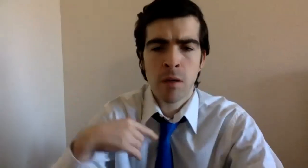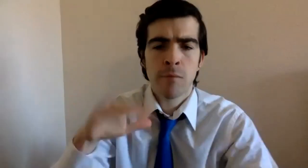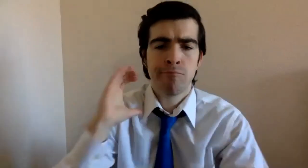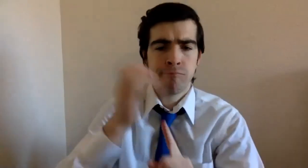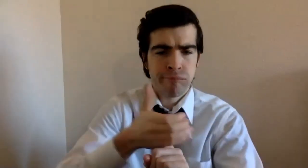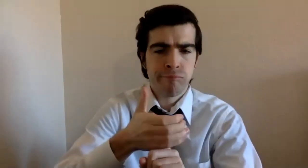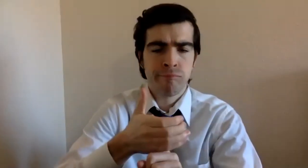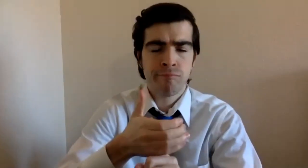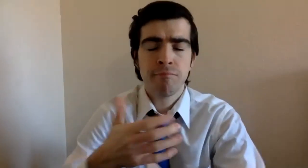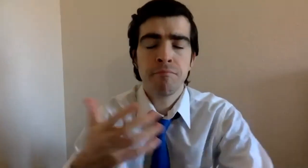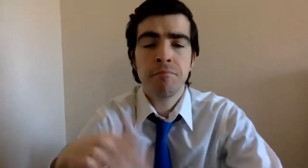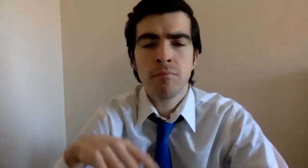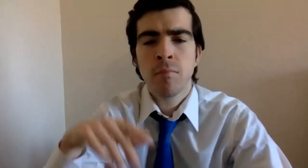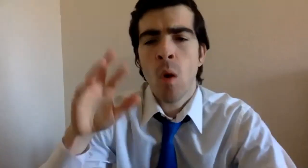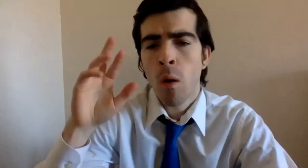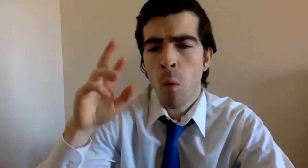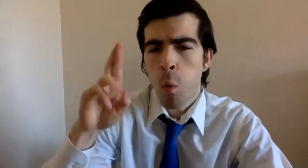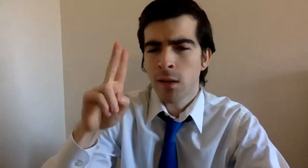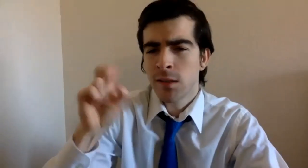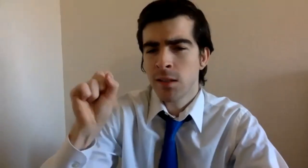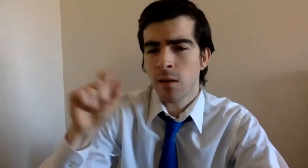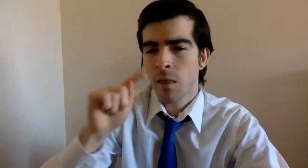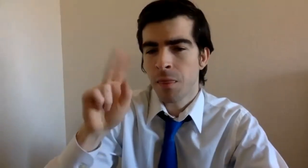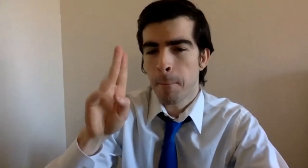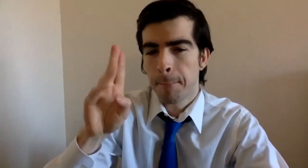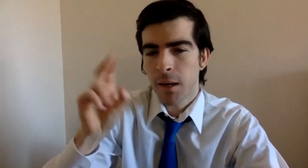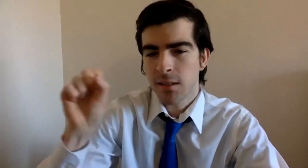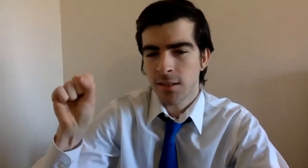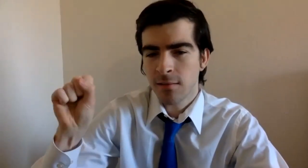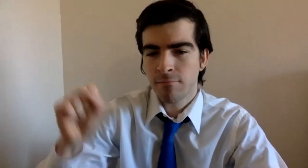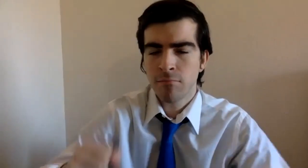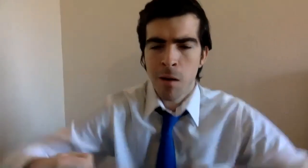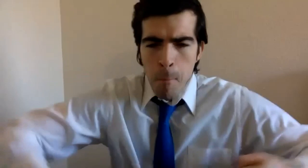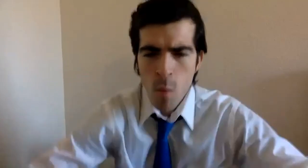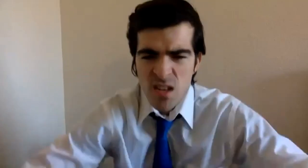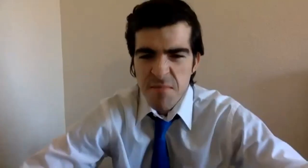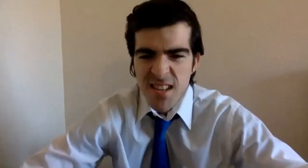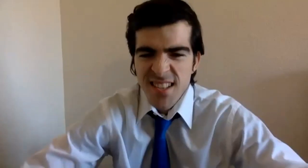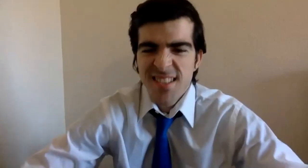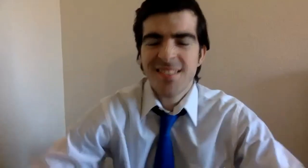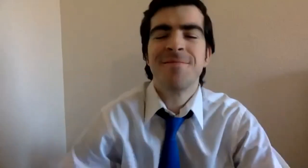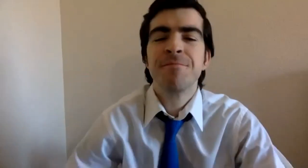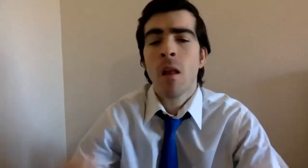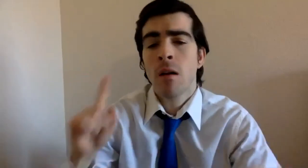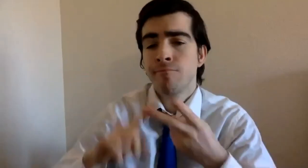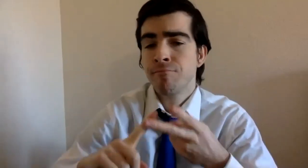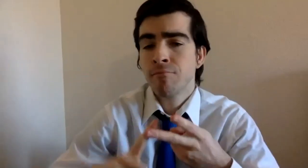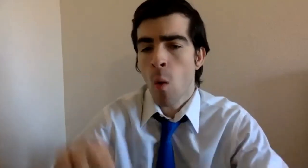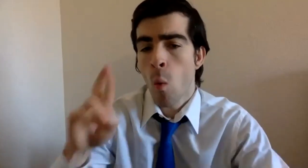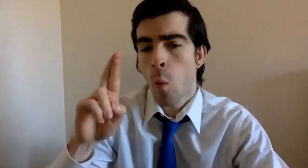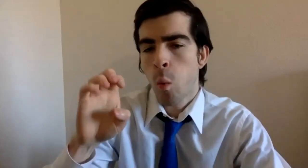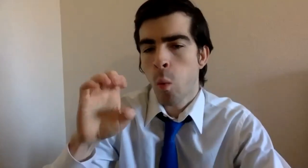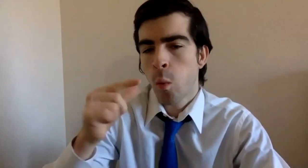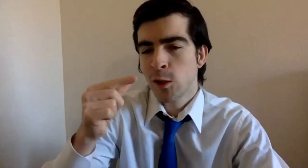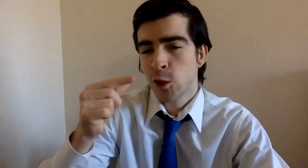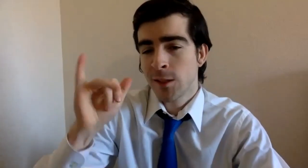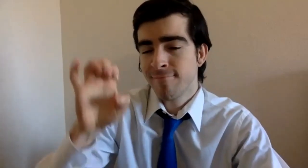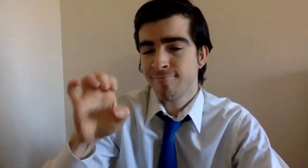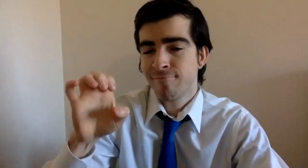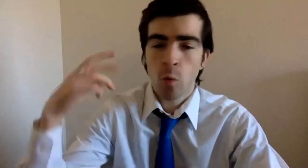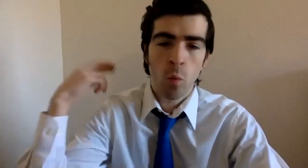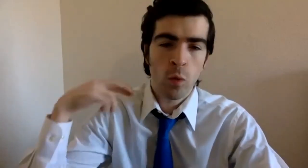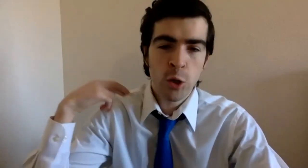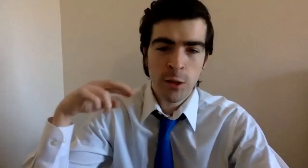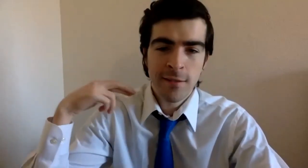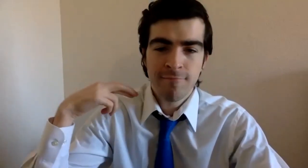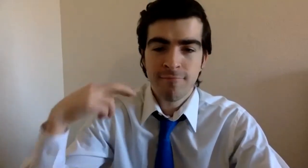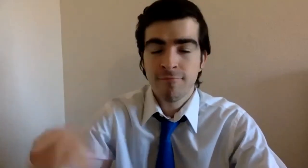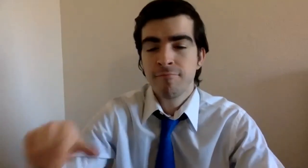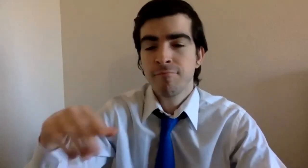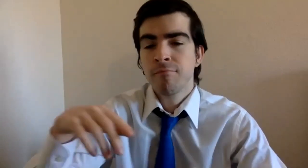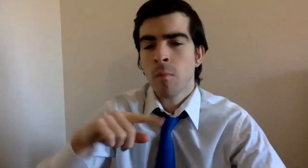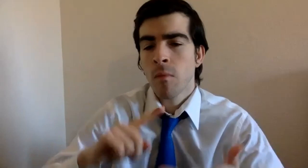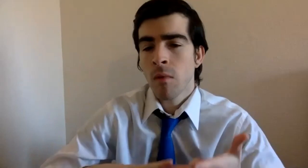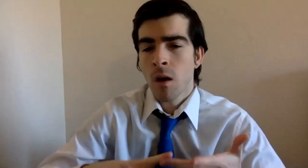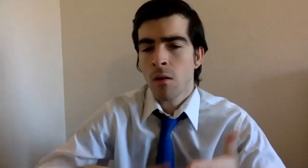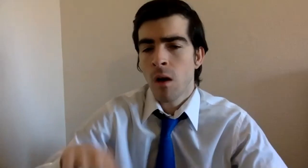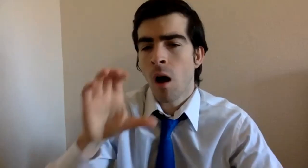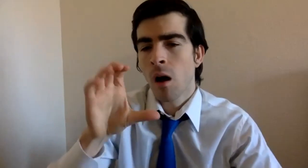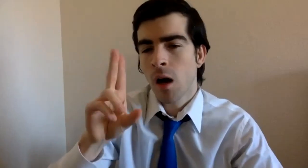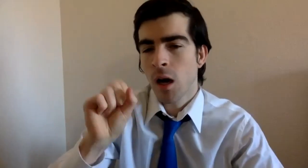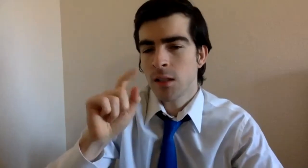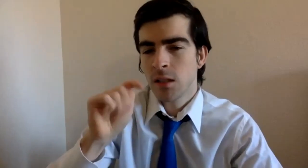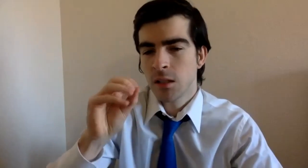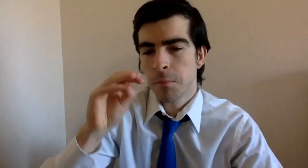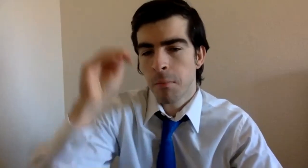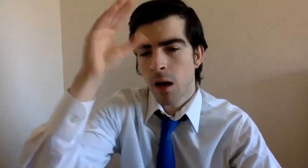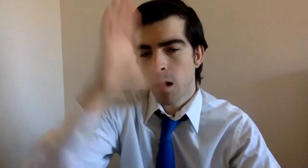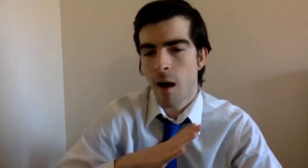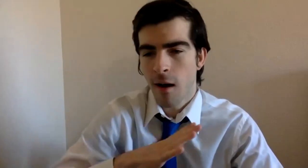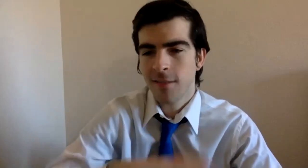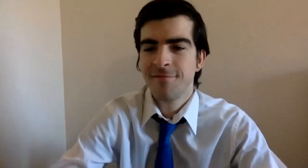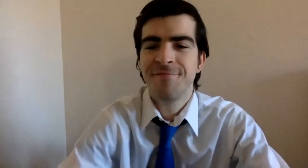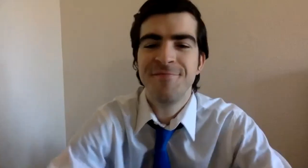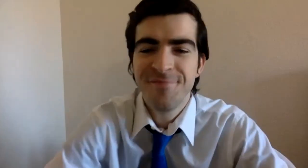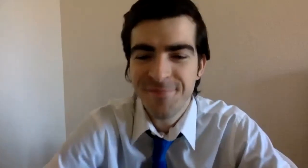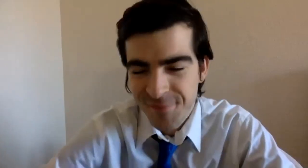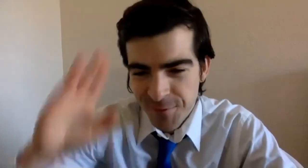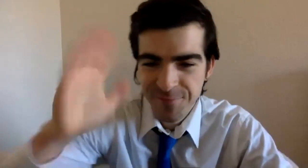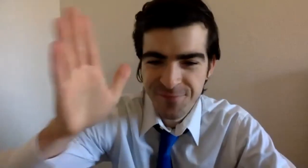I played Russ the Bus, Reggie, and Customs Guy.